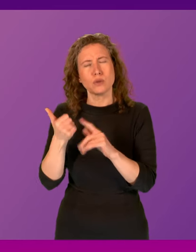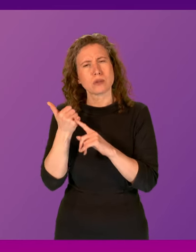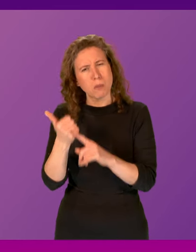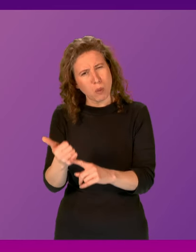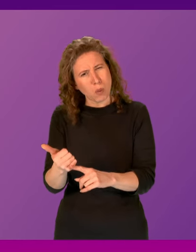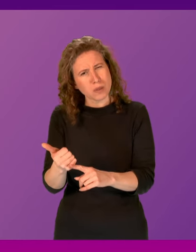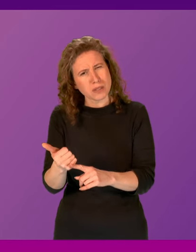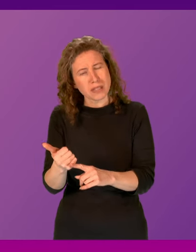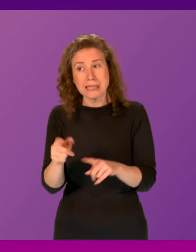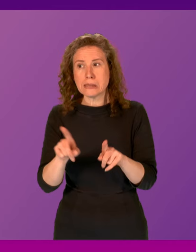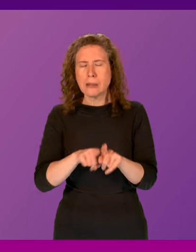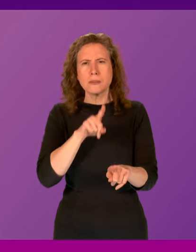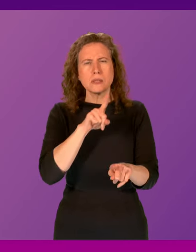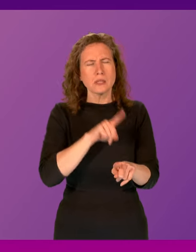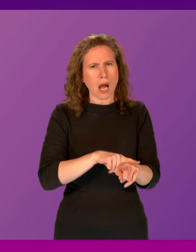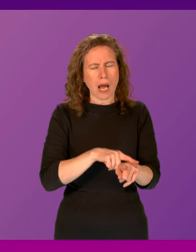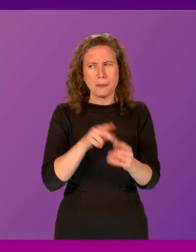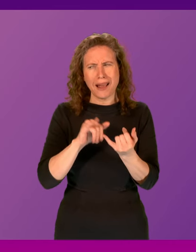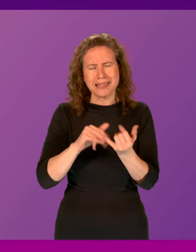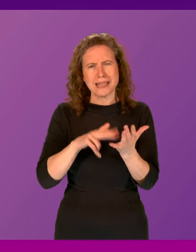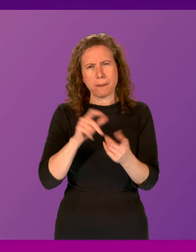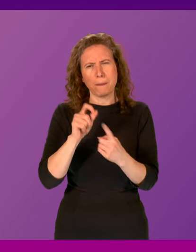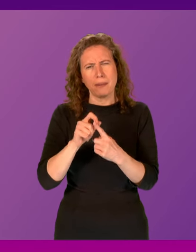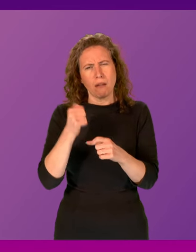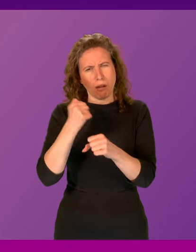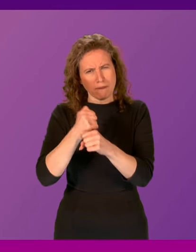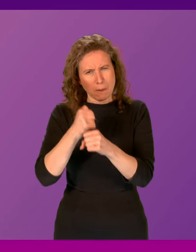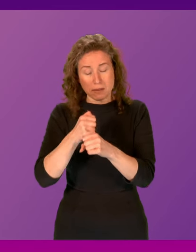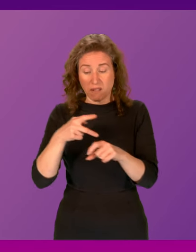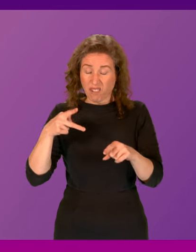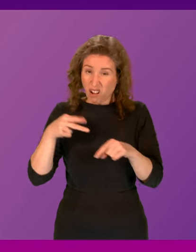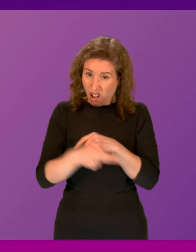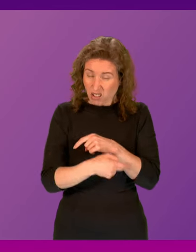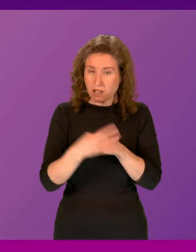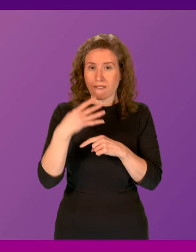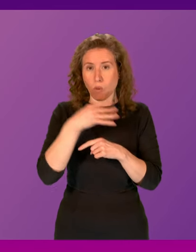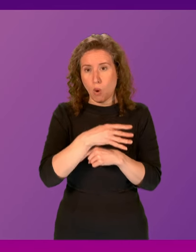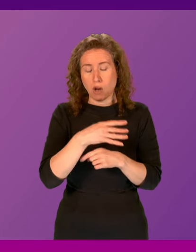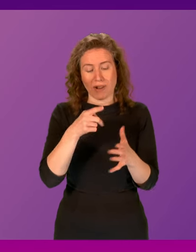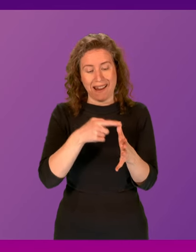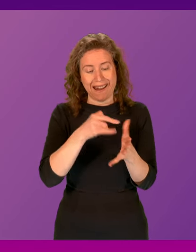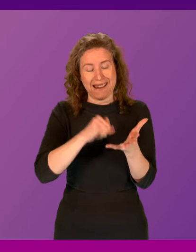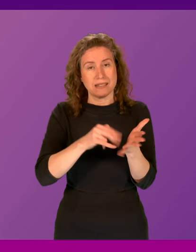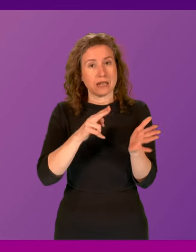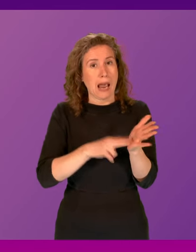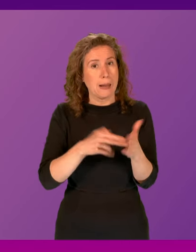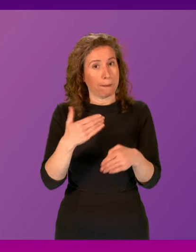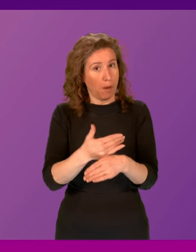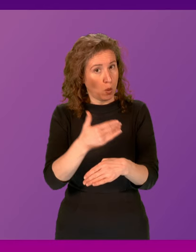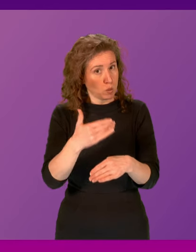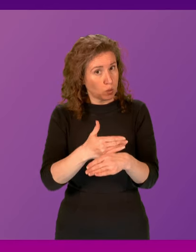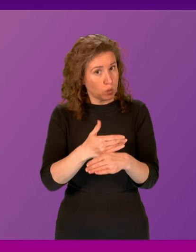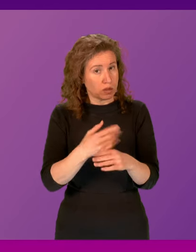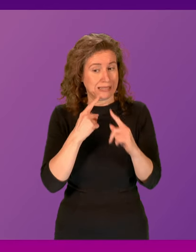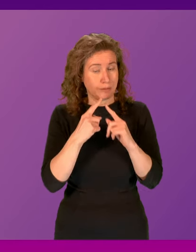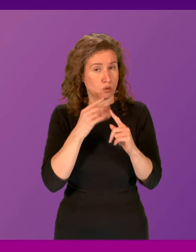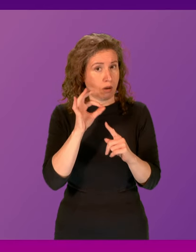the same time, this SNP Government has cut 400 additional support needs posts in the past decade.